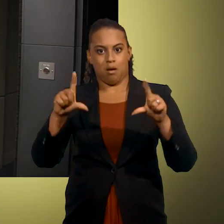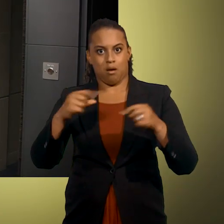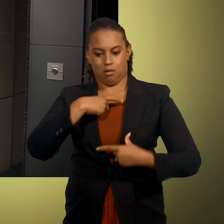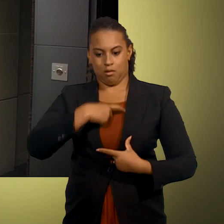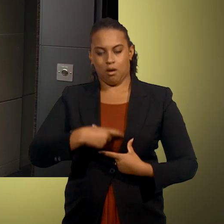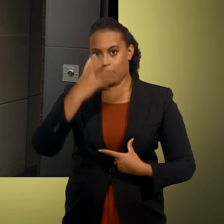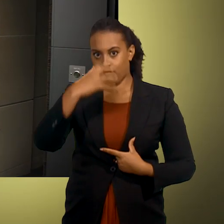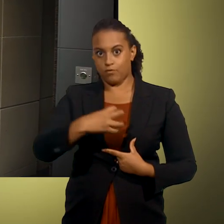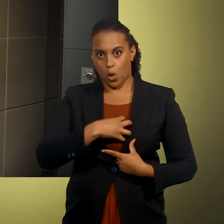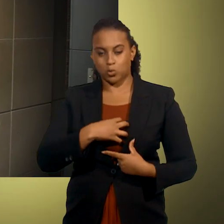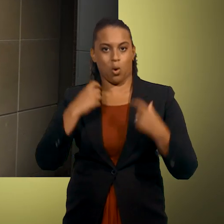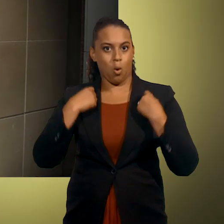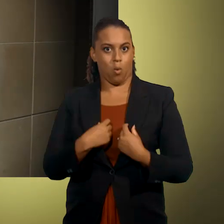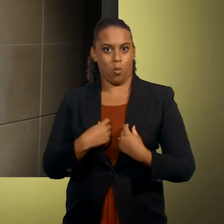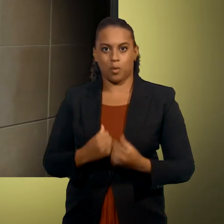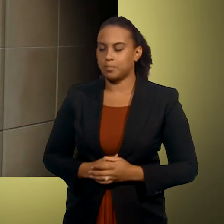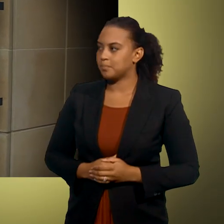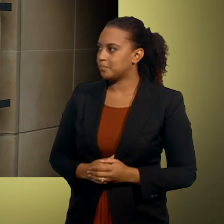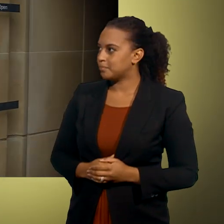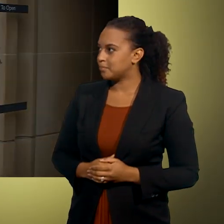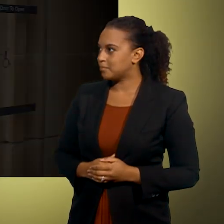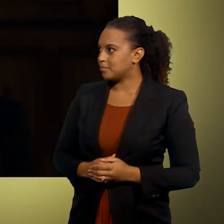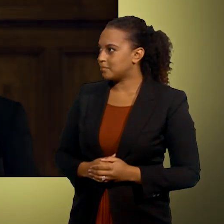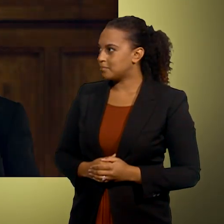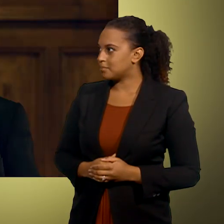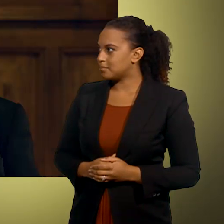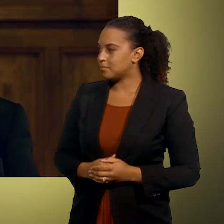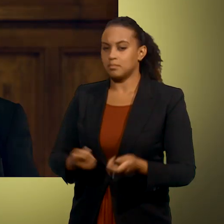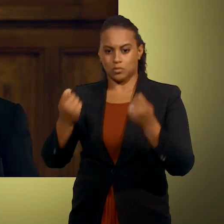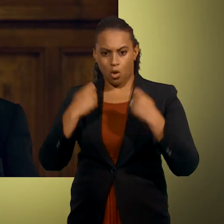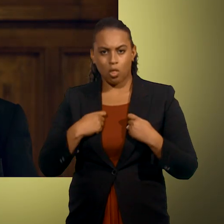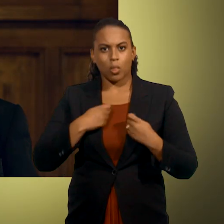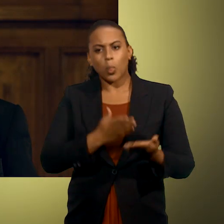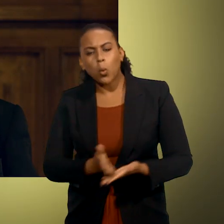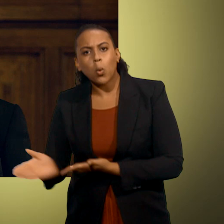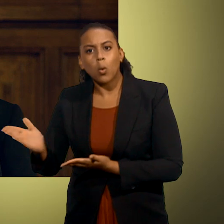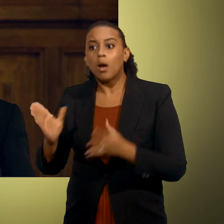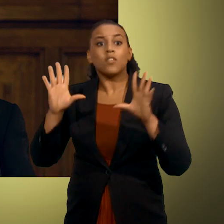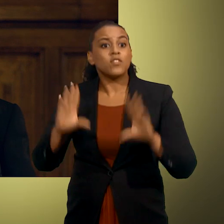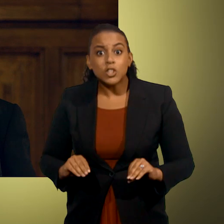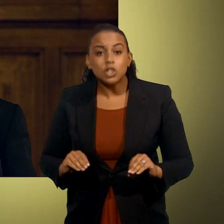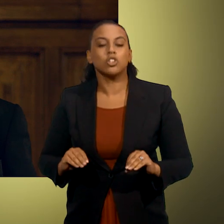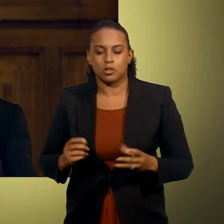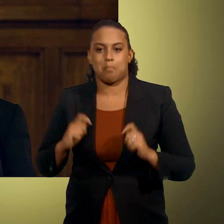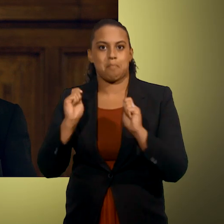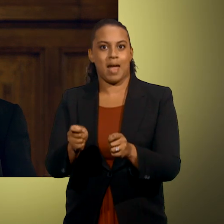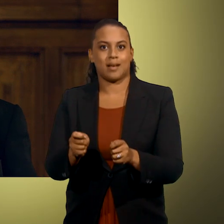on a lanyard to wear round your neck. Please keep it displayed at all times and hand it back on exit.